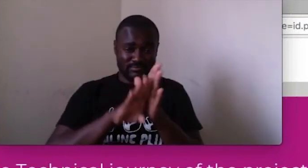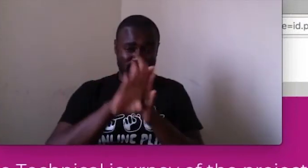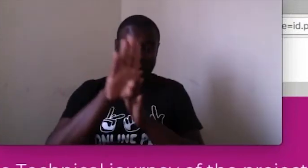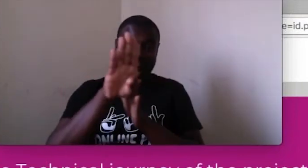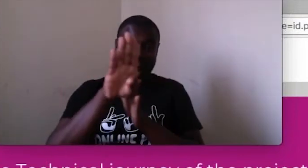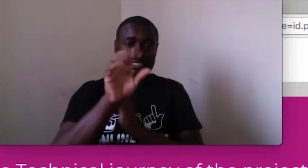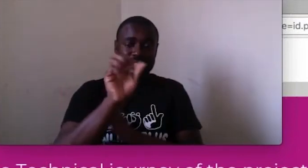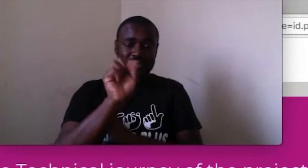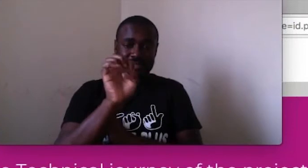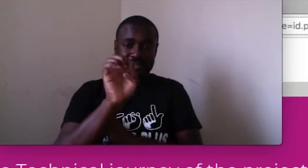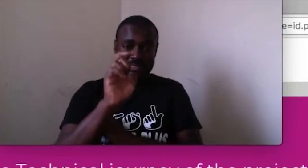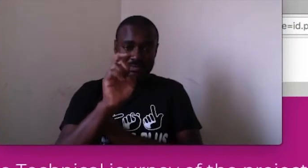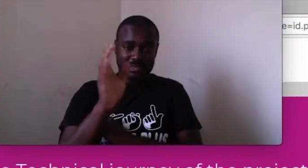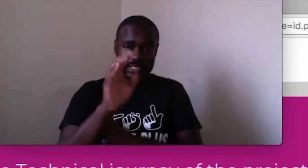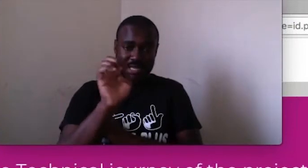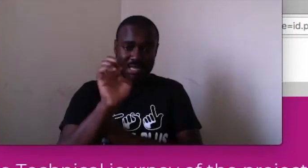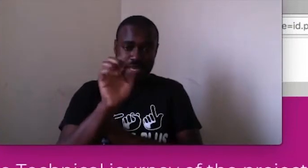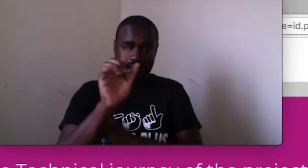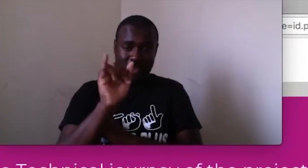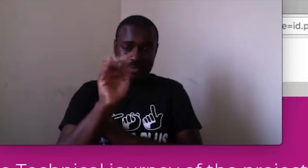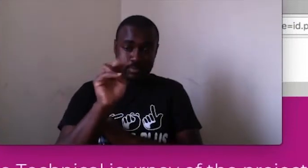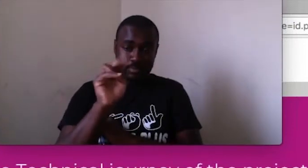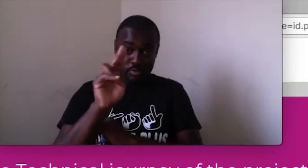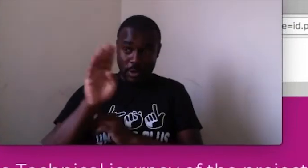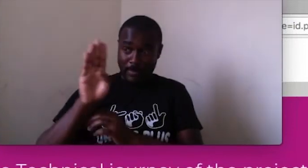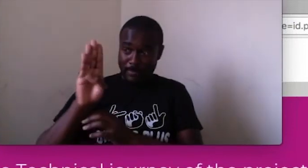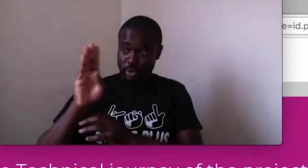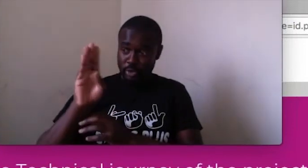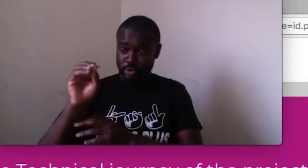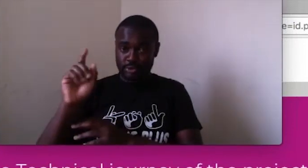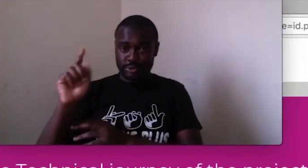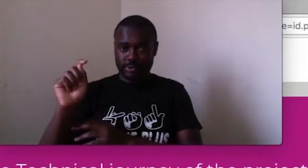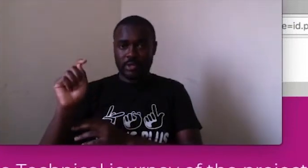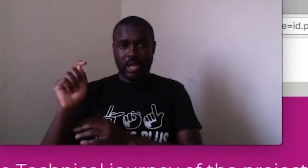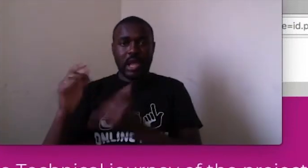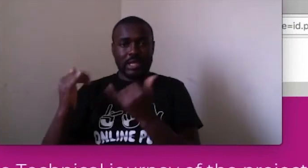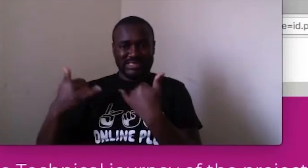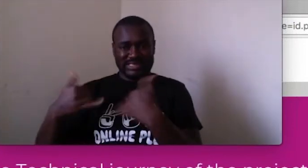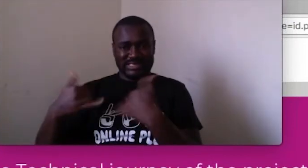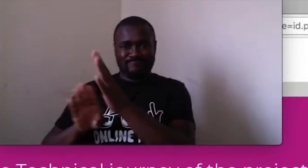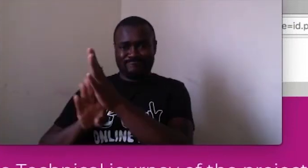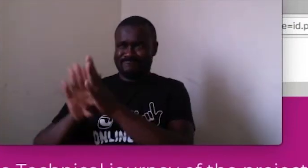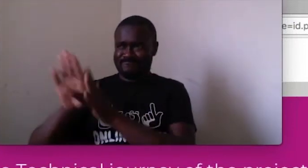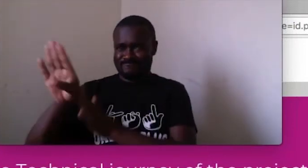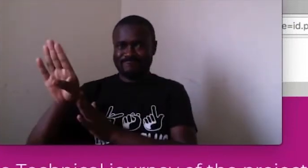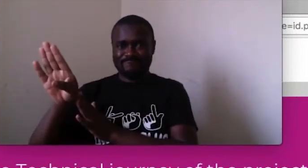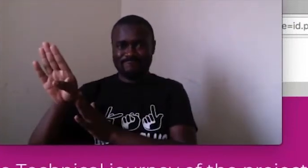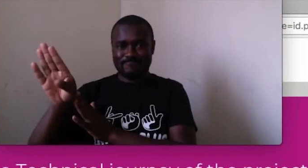and now, what I want to do is develop the Sex eLimu bot